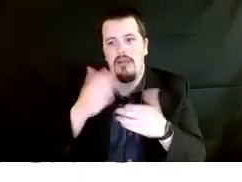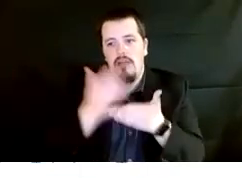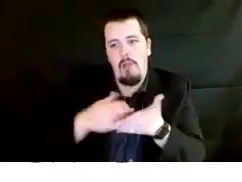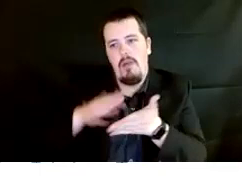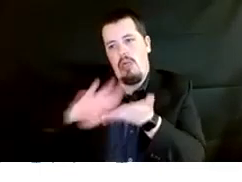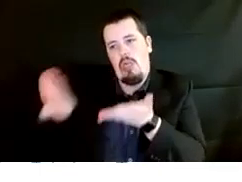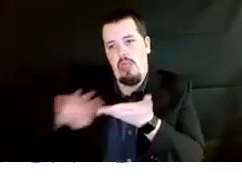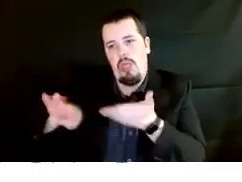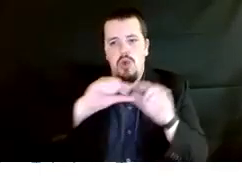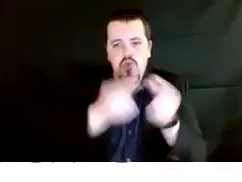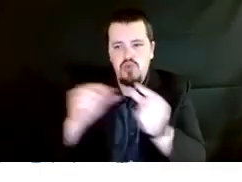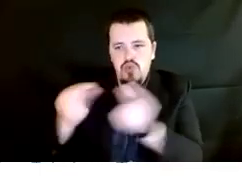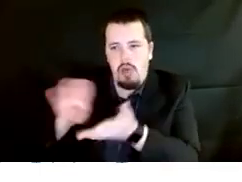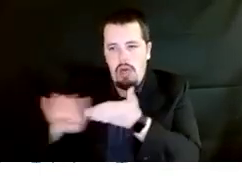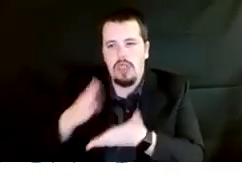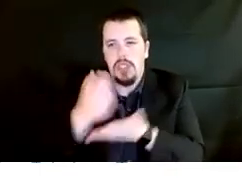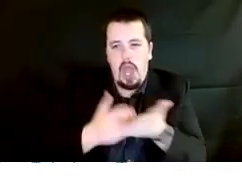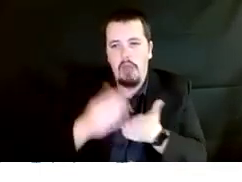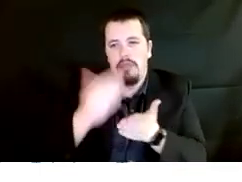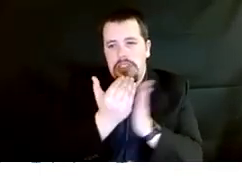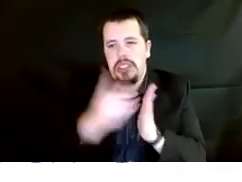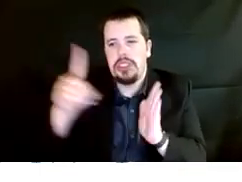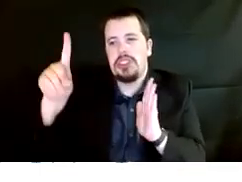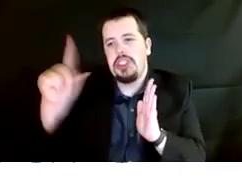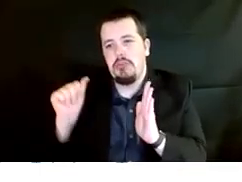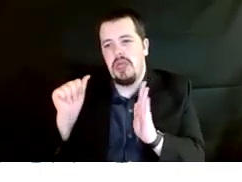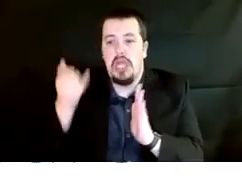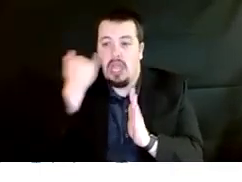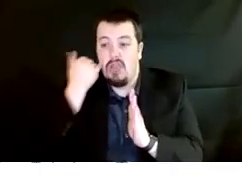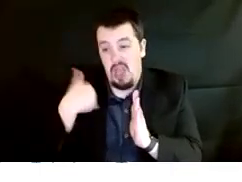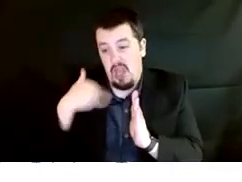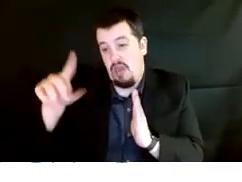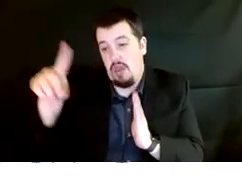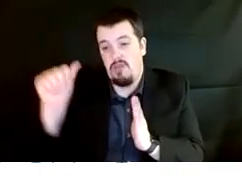list of uh certain disabilities that if you had one of those disabilities you're out